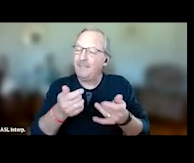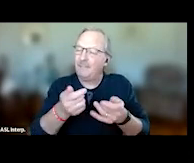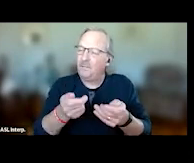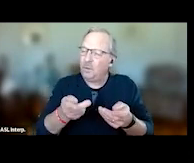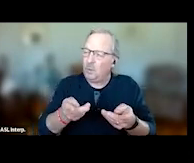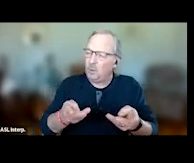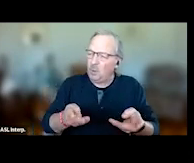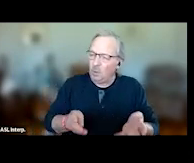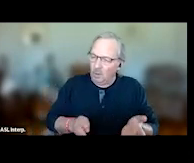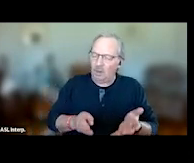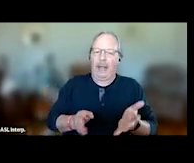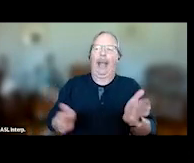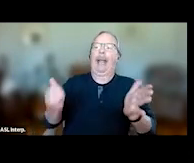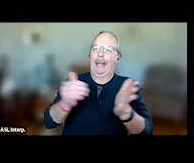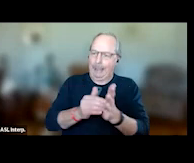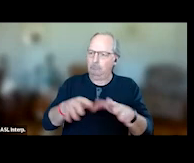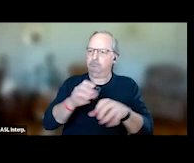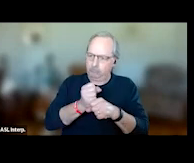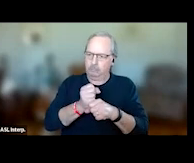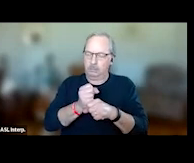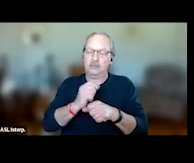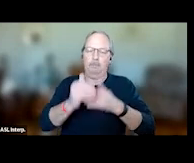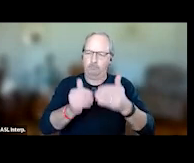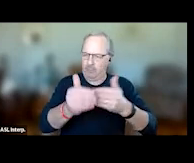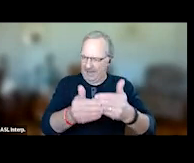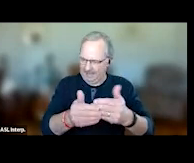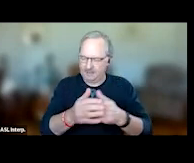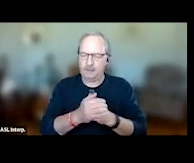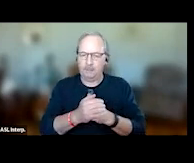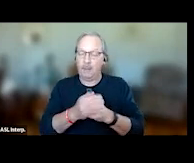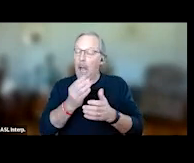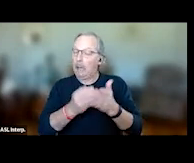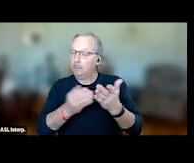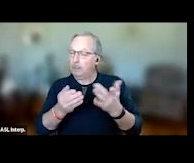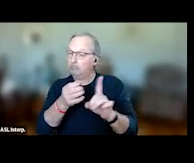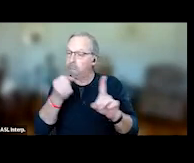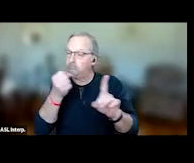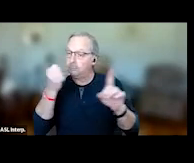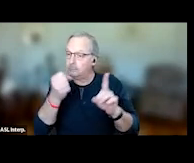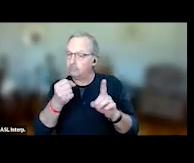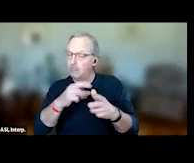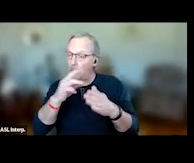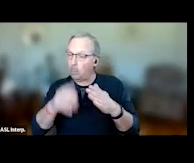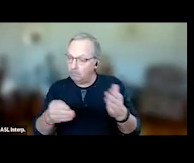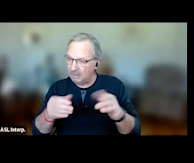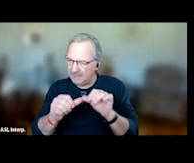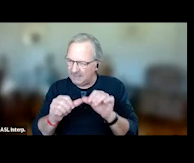as they progress. But there are some things that can impact outcomes like continued substance use or other health behaviors.